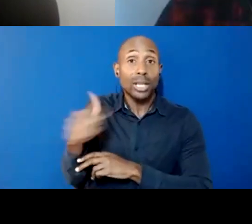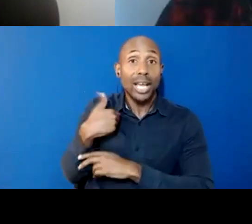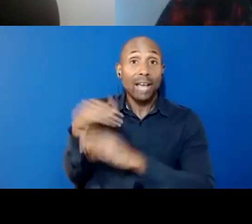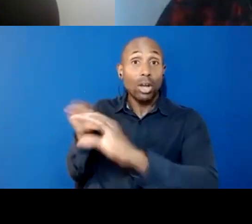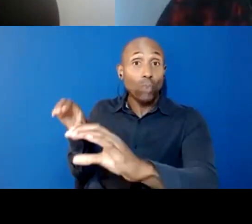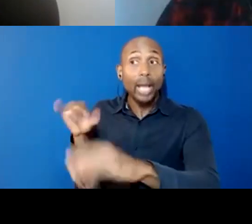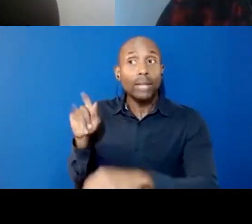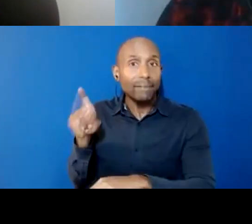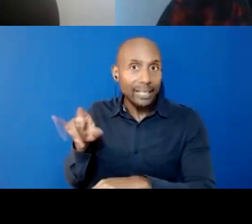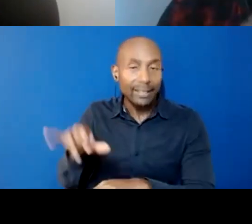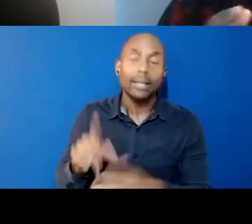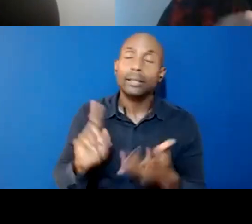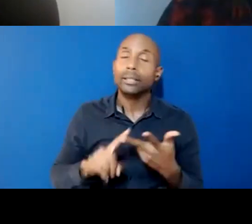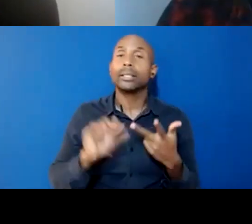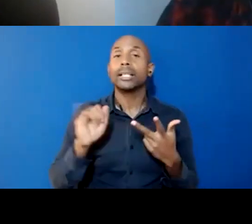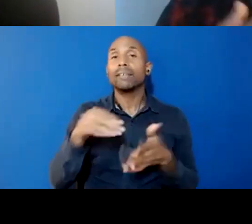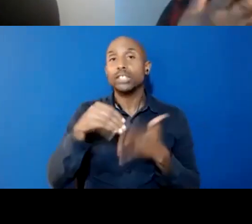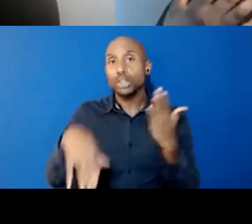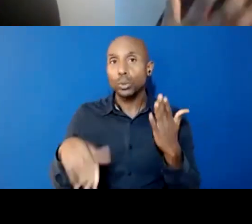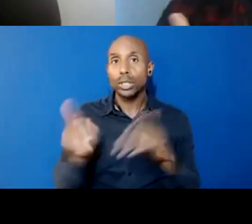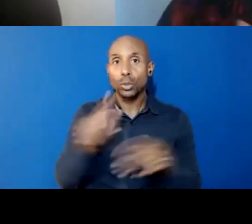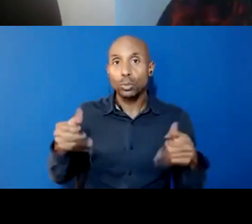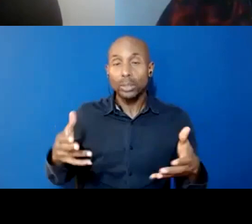their classes on the first floor if they were in a wheelchair or if they were hearing impaired,